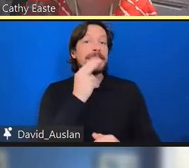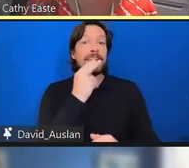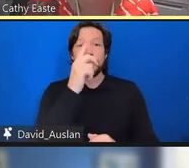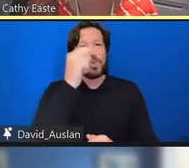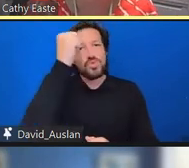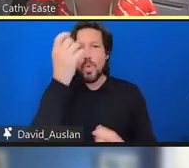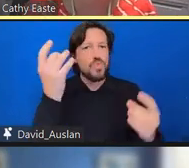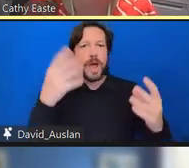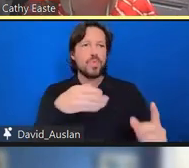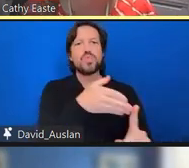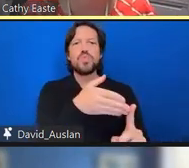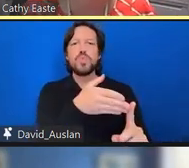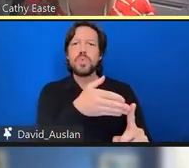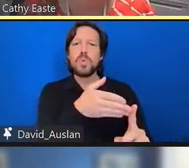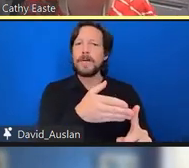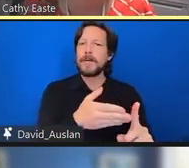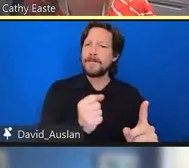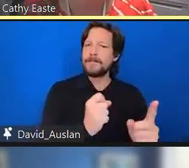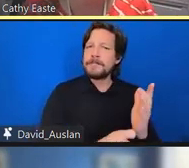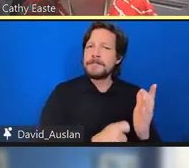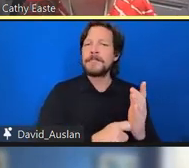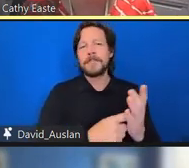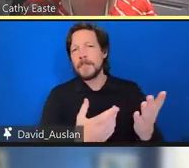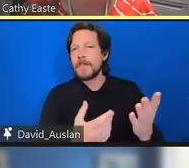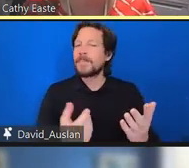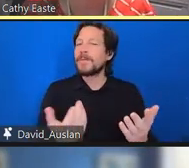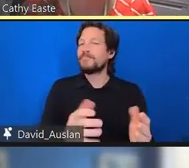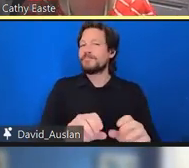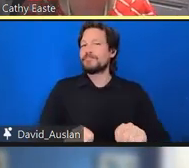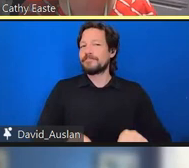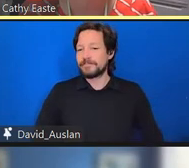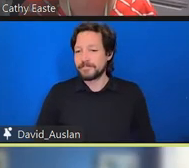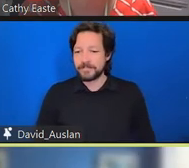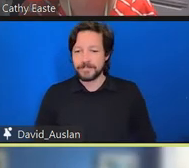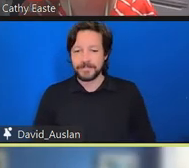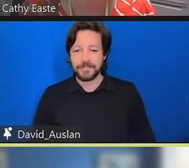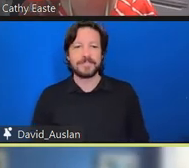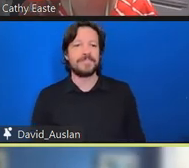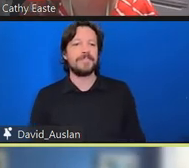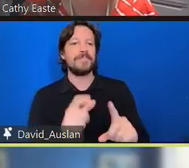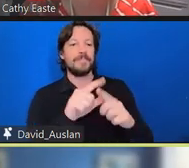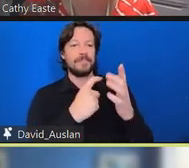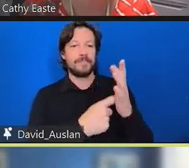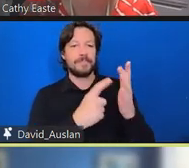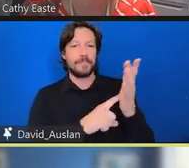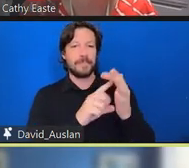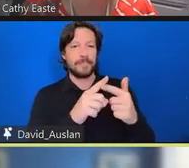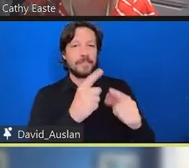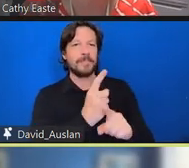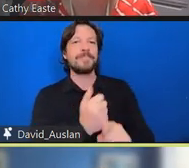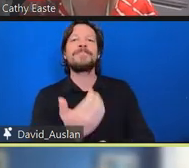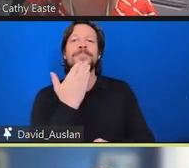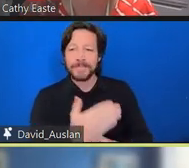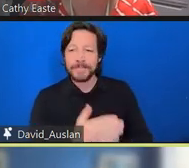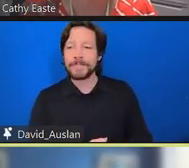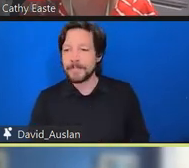know which one to use, et cetera. But yeah. DARLENE: Thank you. We put the presentation